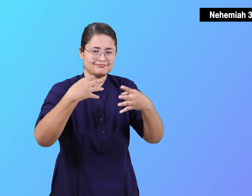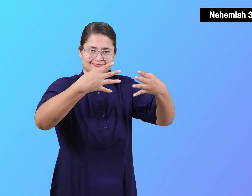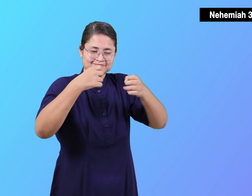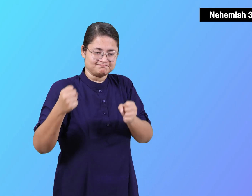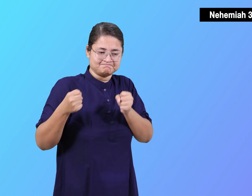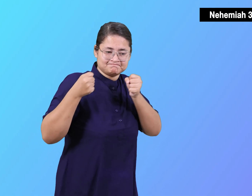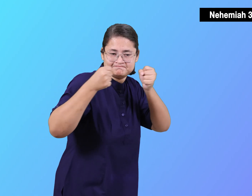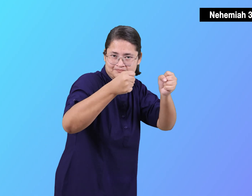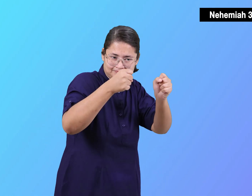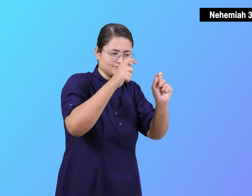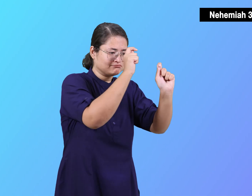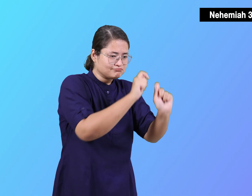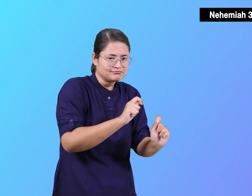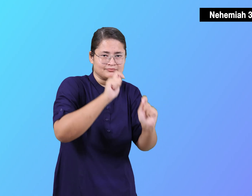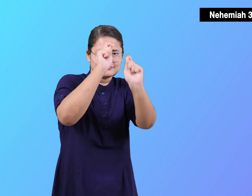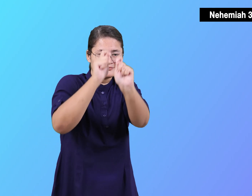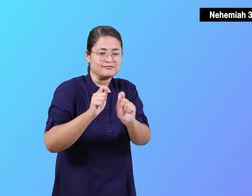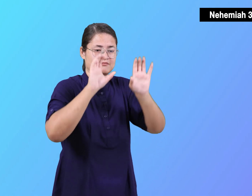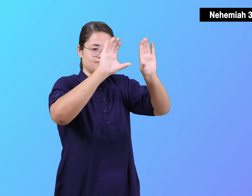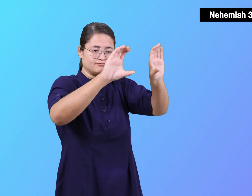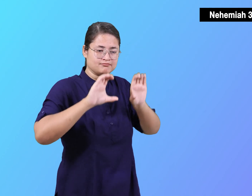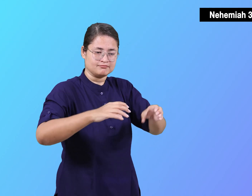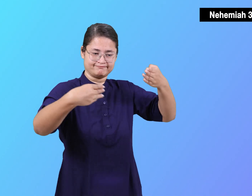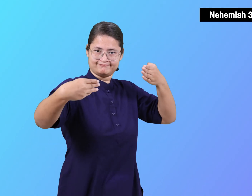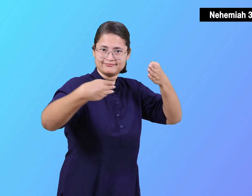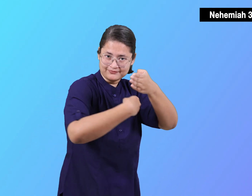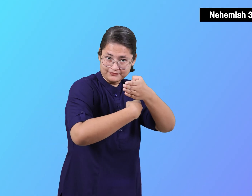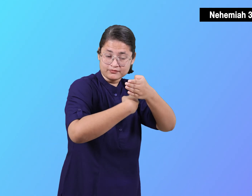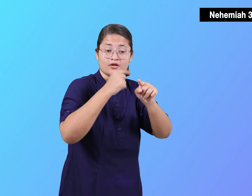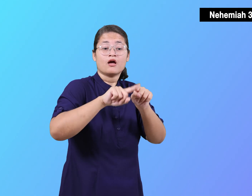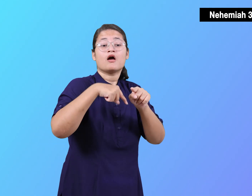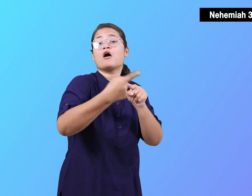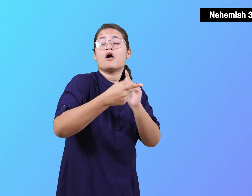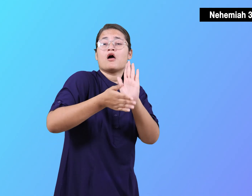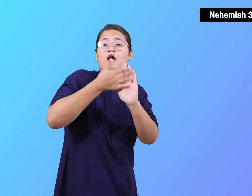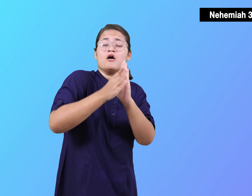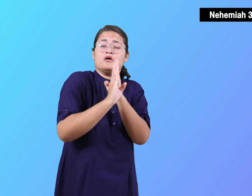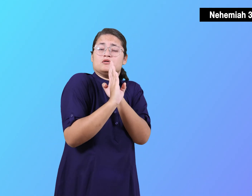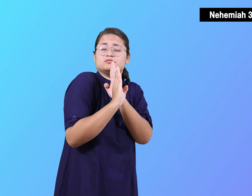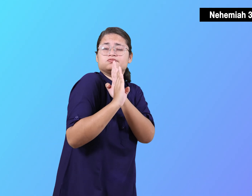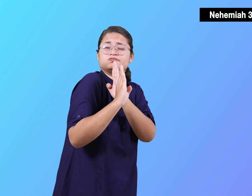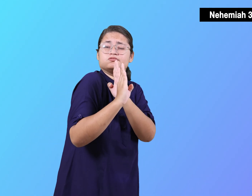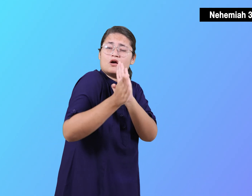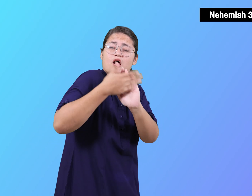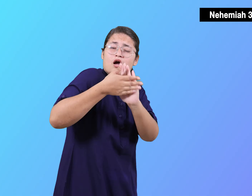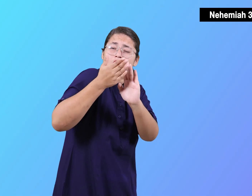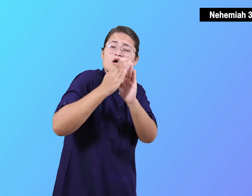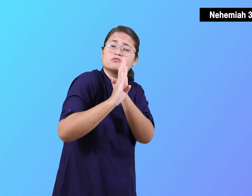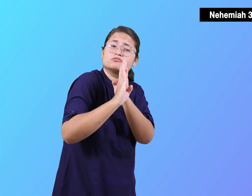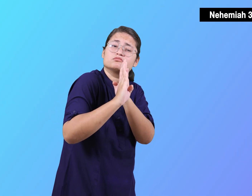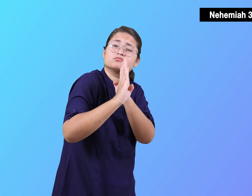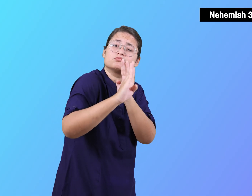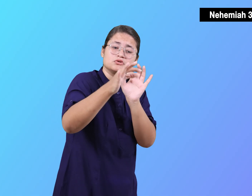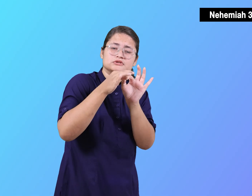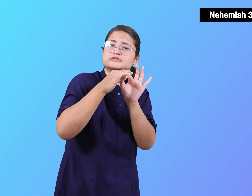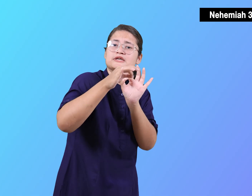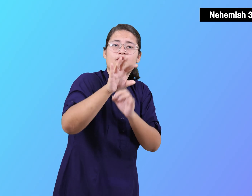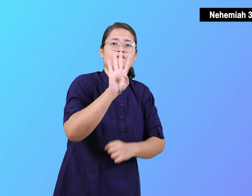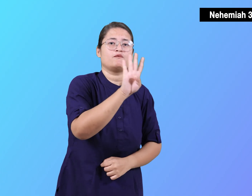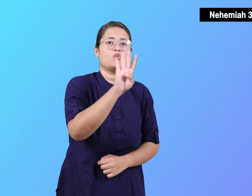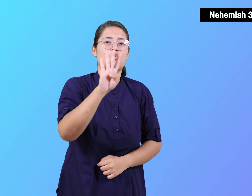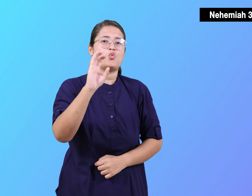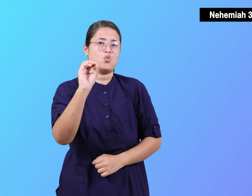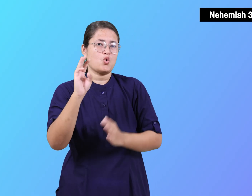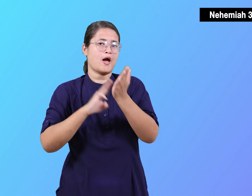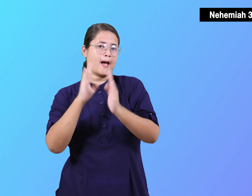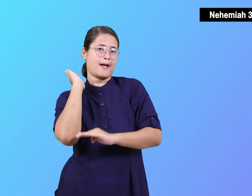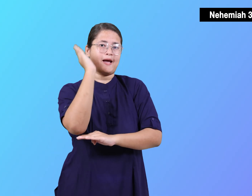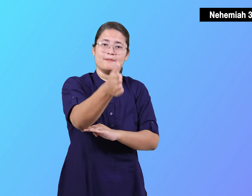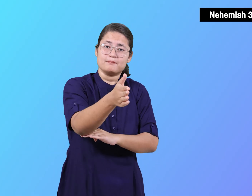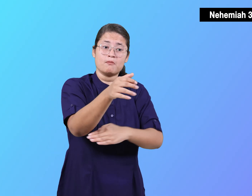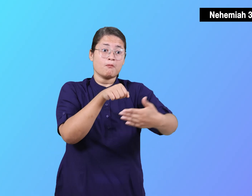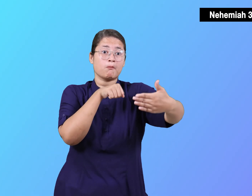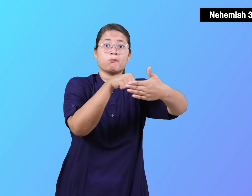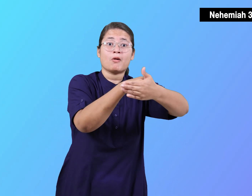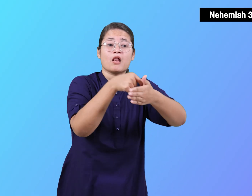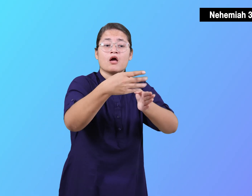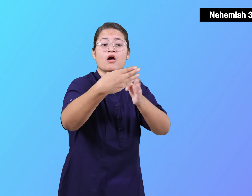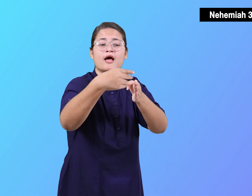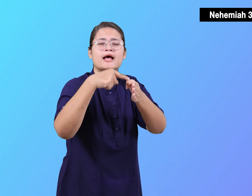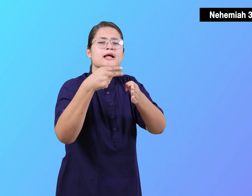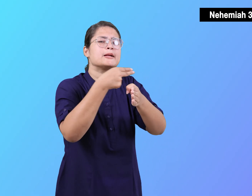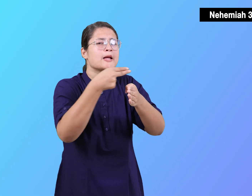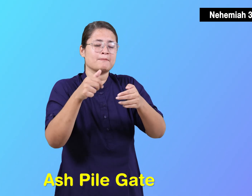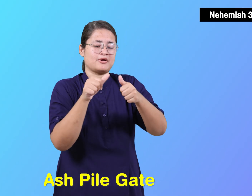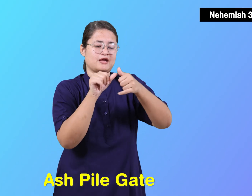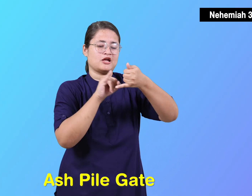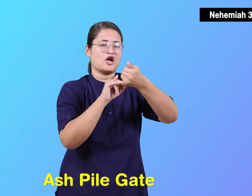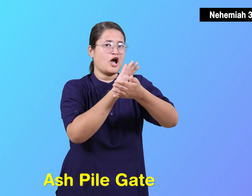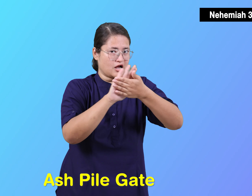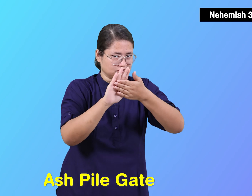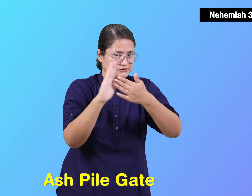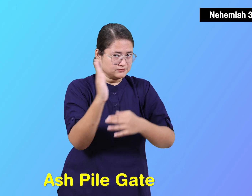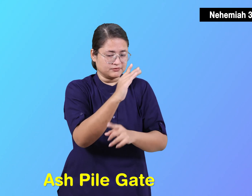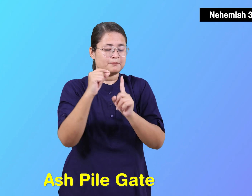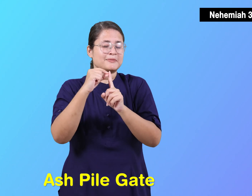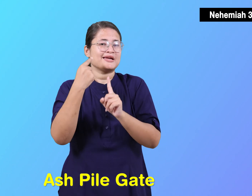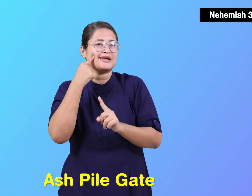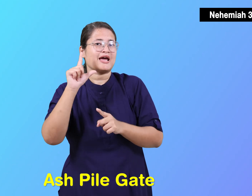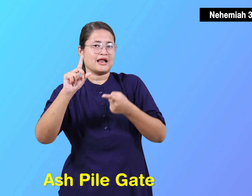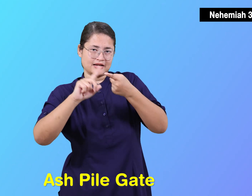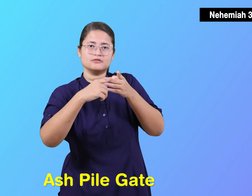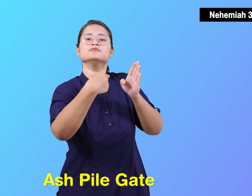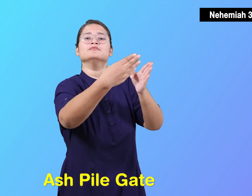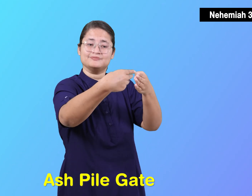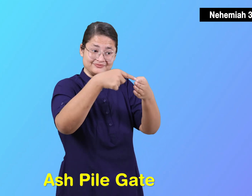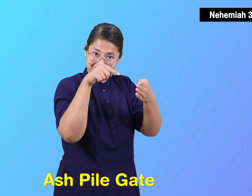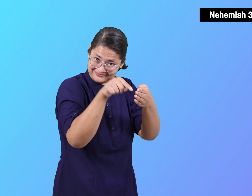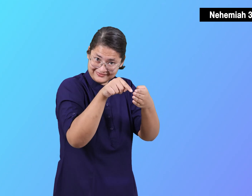Then they put the locks and bolts on the gates. They also repaired 440 metres of the wall. They worked on the wall all the way to the Ash Pile Gate.